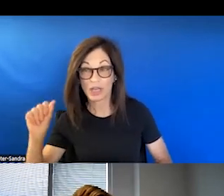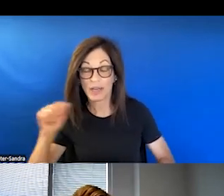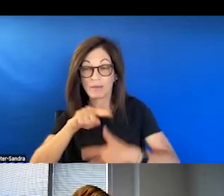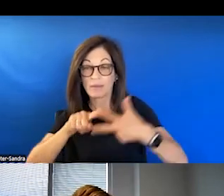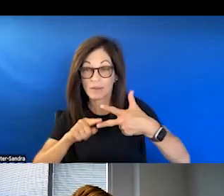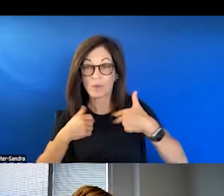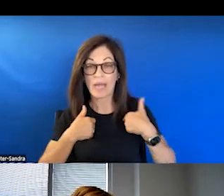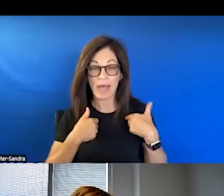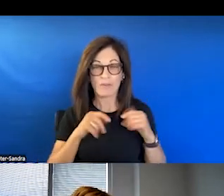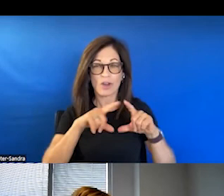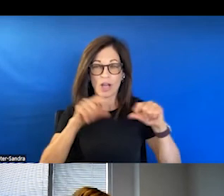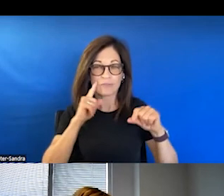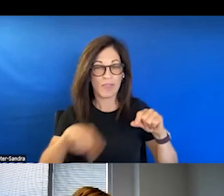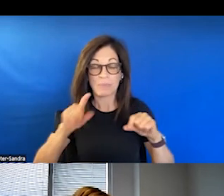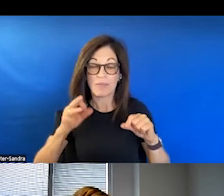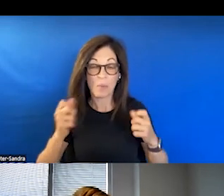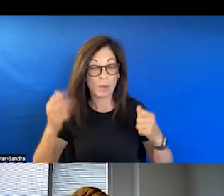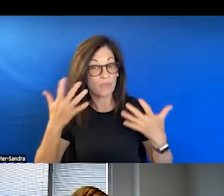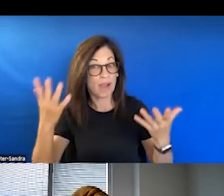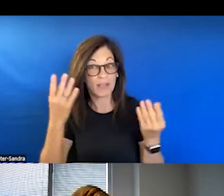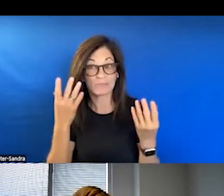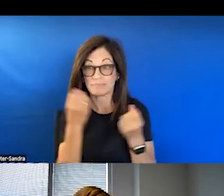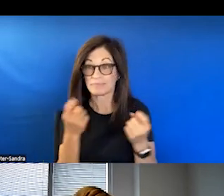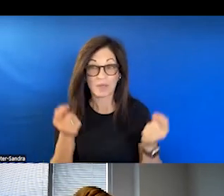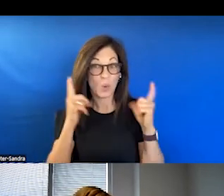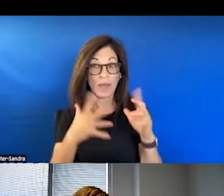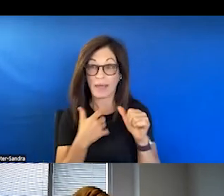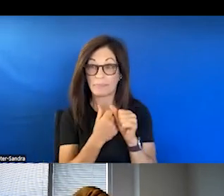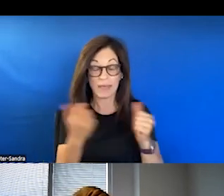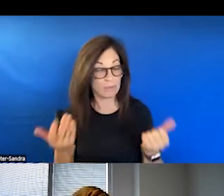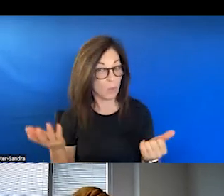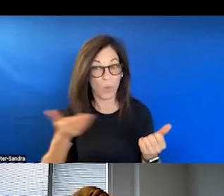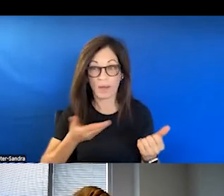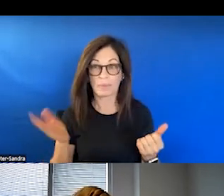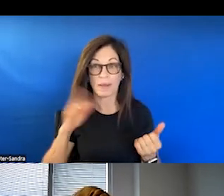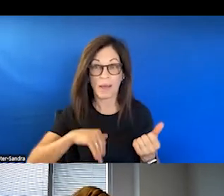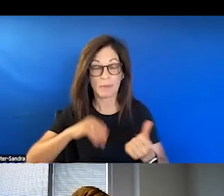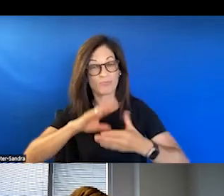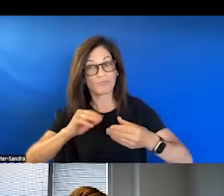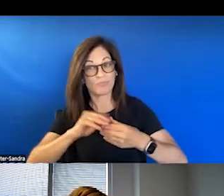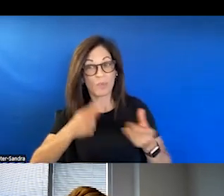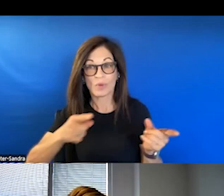I THINK, WANT TO PROVIDE A QUICK UPDATE YOU ARE WELL COME TO JUMP IN. JUST SHARE HOW THINGS ARE GOING IN YOUR STATE. >>